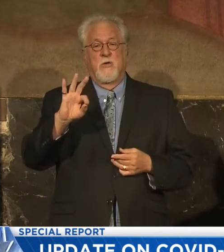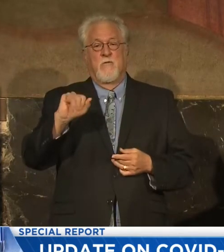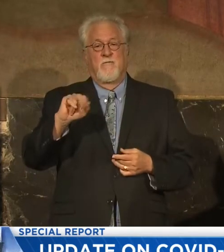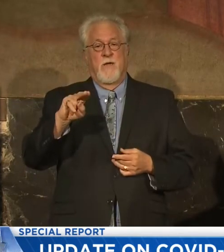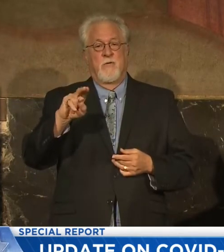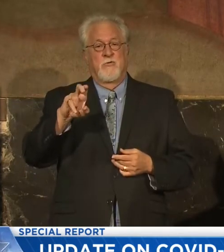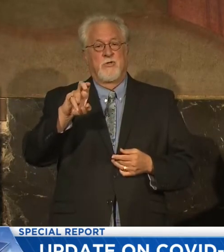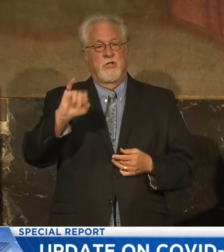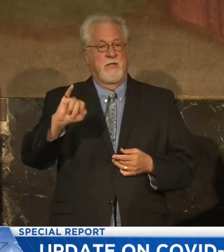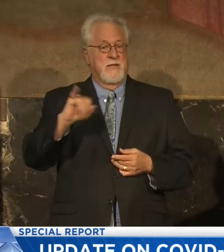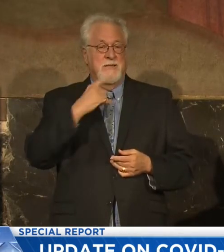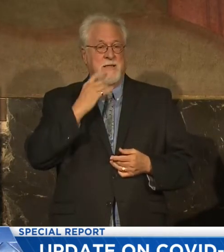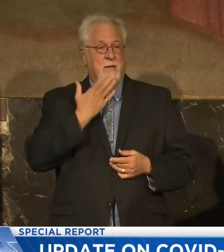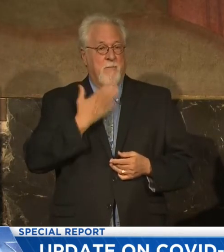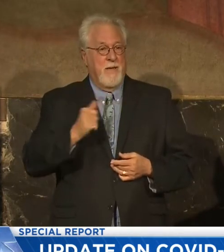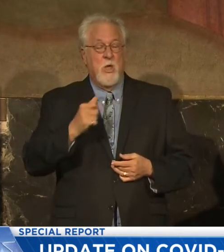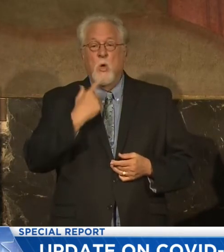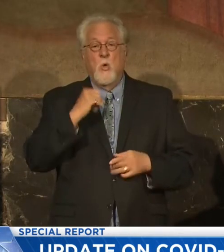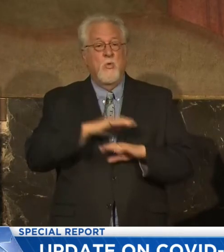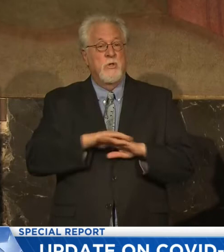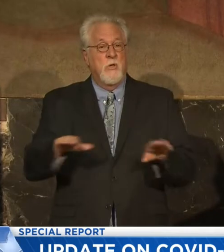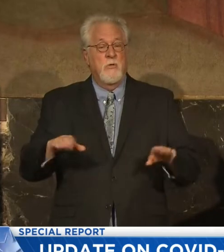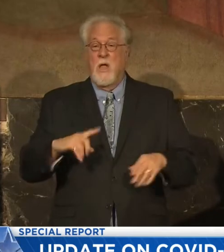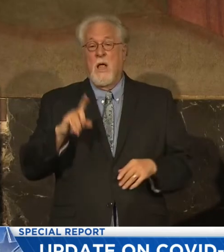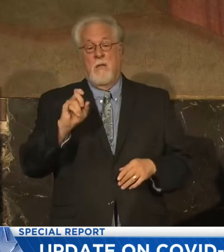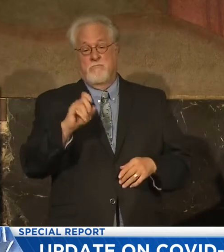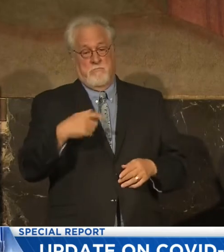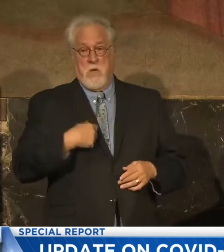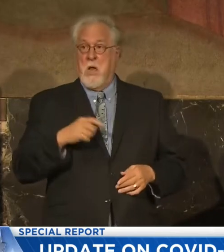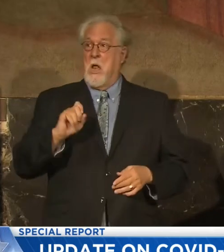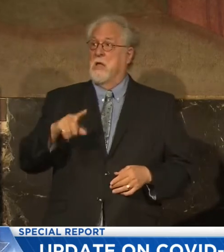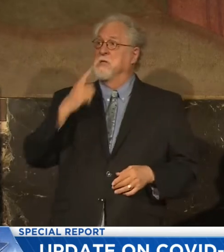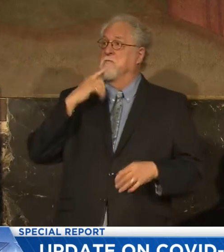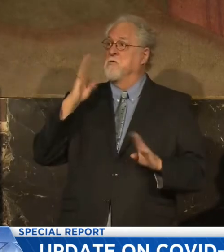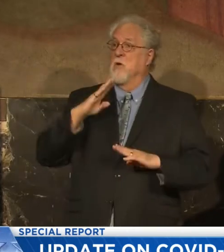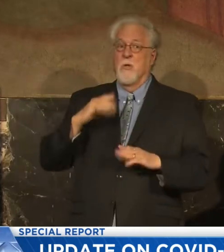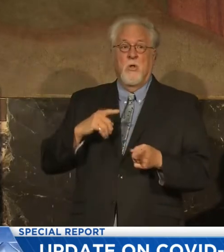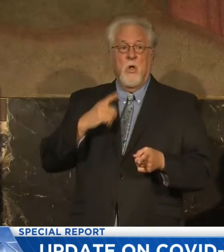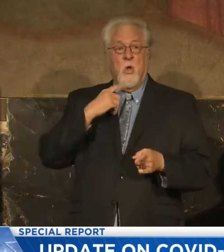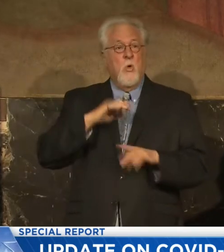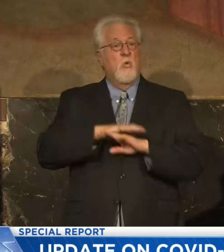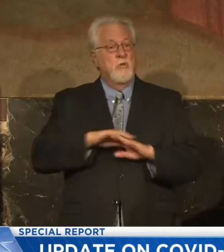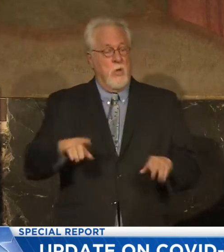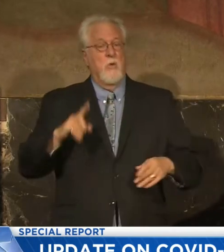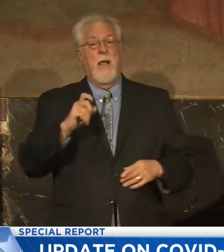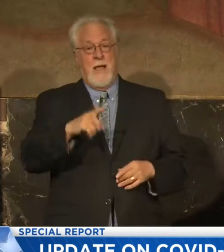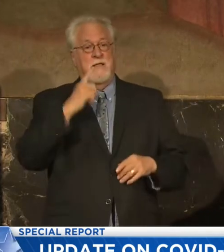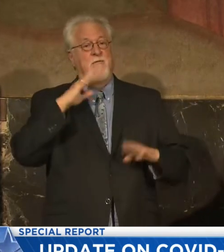NEED TO HAVE A MASK ON. IT'S JUST THE RIGHT THING TO DO. AND I WILL TELL YOU THAT I THINK DR. FAUCI SAID IT BEST EARLIER